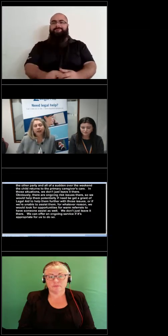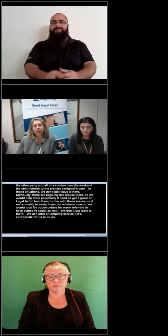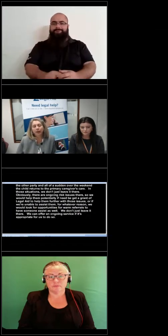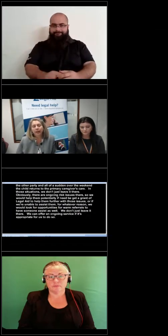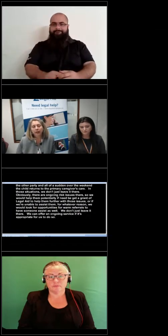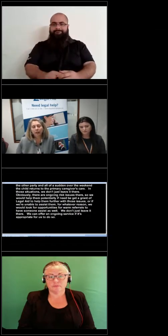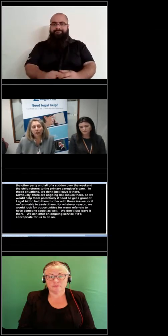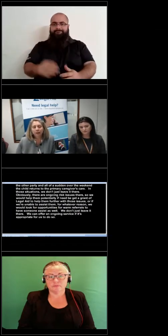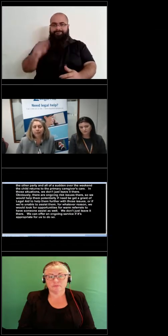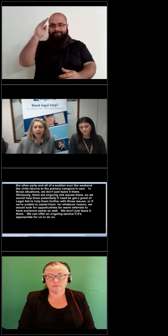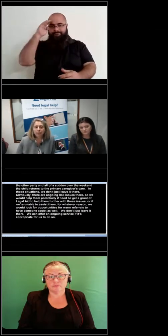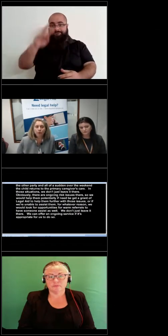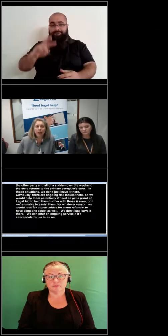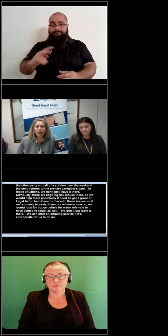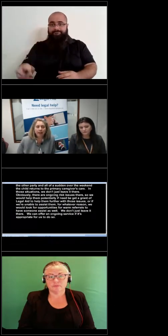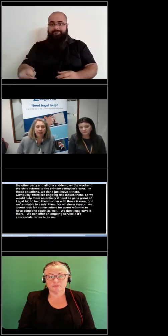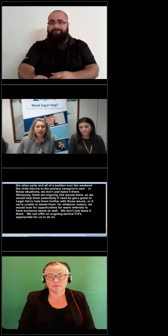Hopefully we will get more work as a result of this webinar.